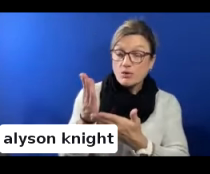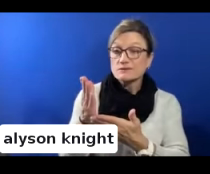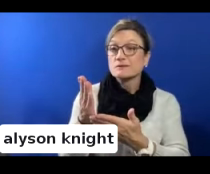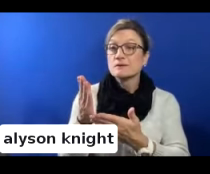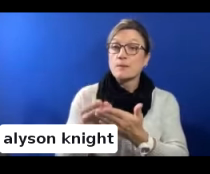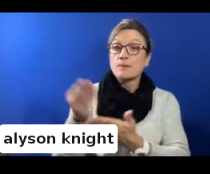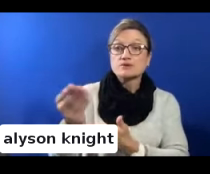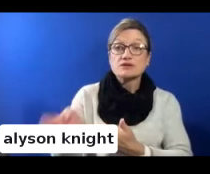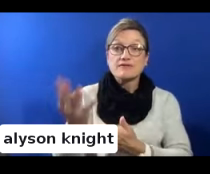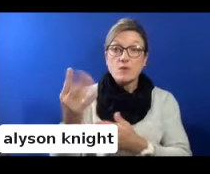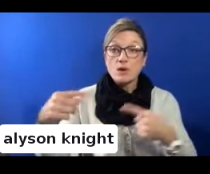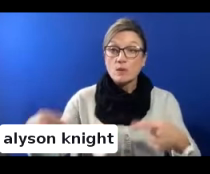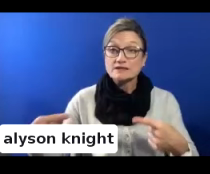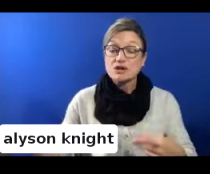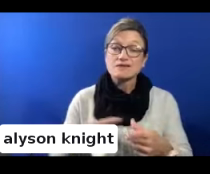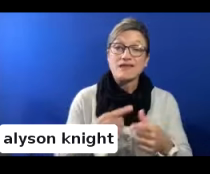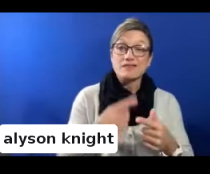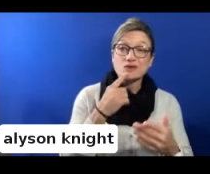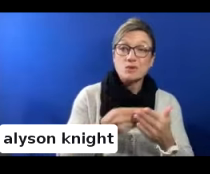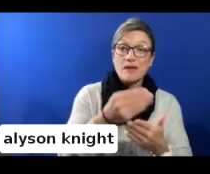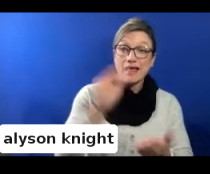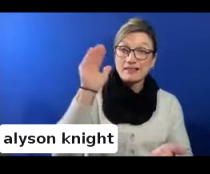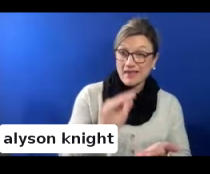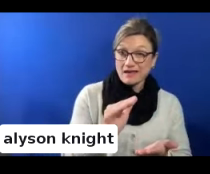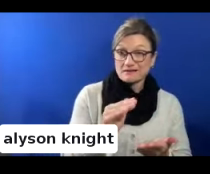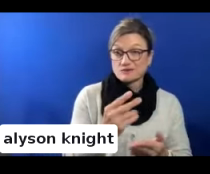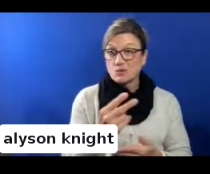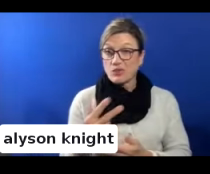but purchase less, then you would state something like, the actual